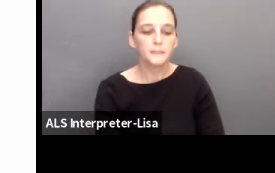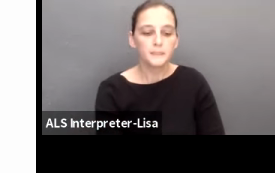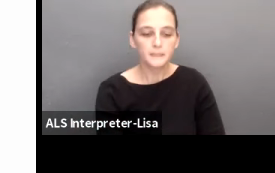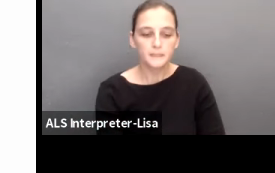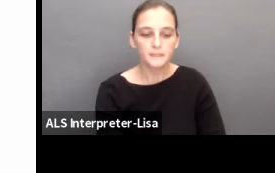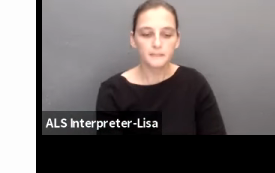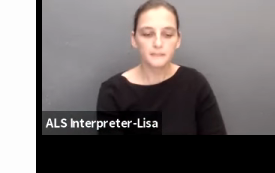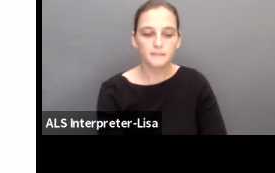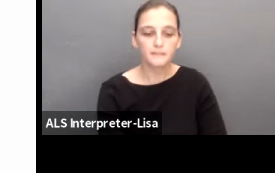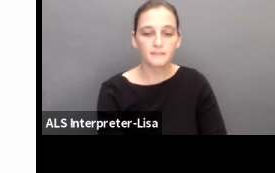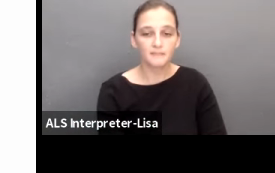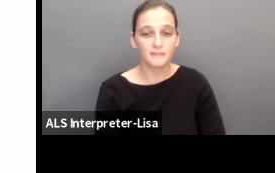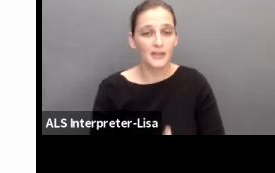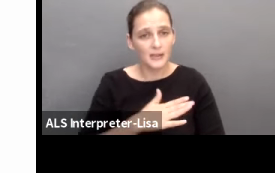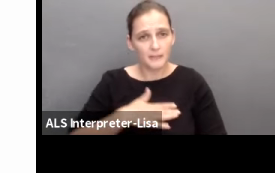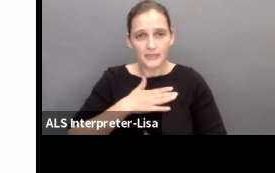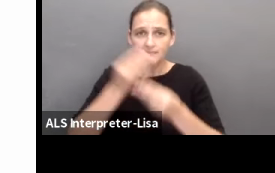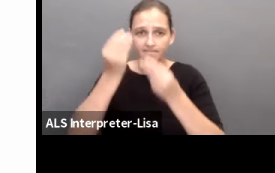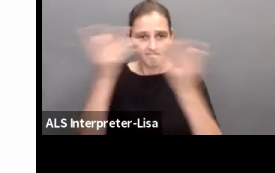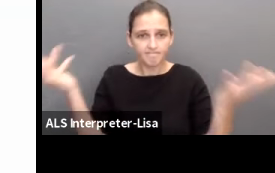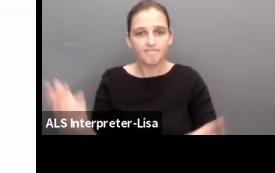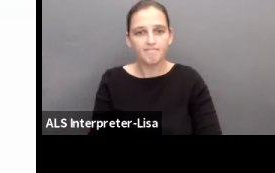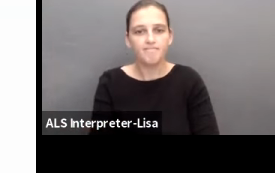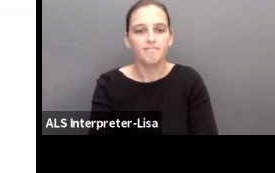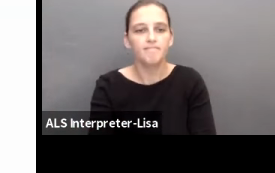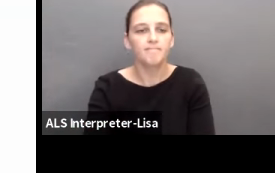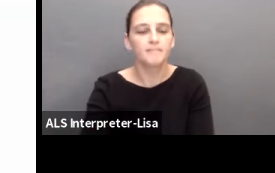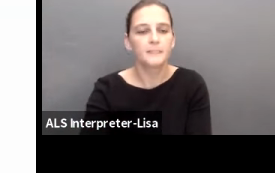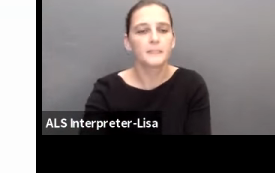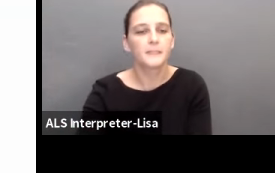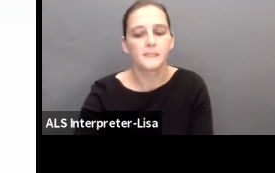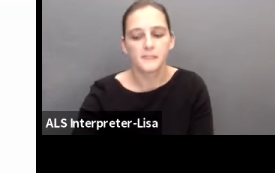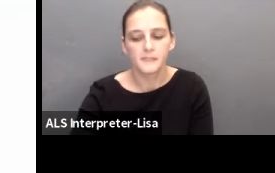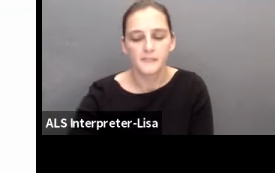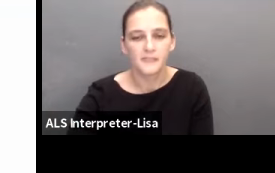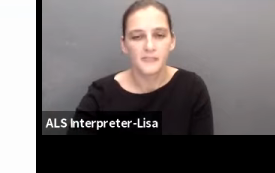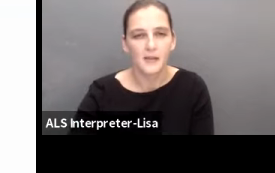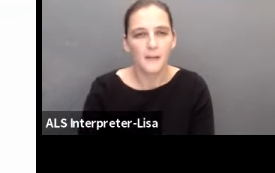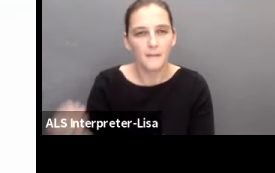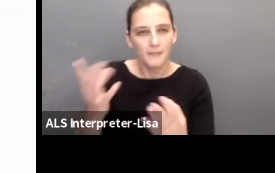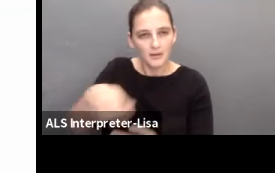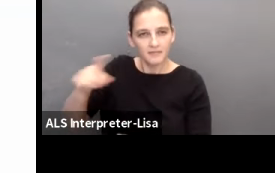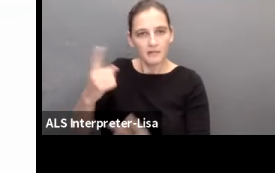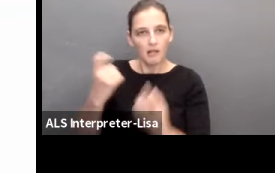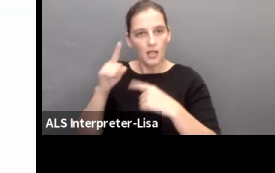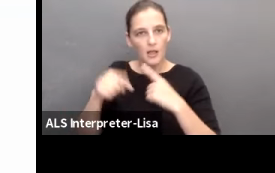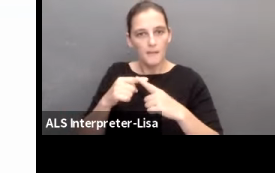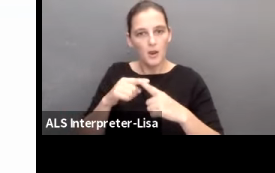So please share that message. We also get a lot of questions about fertility.